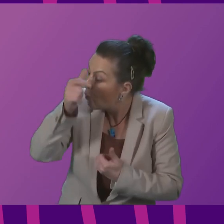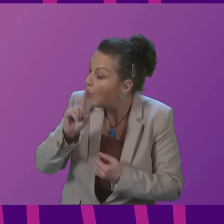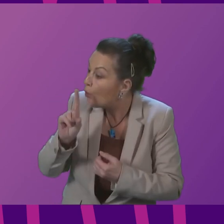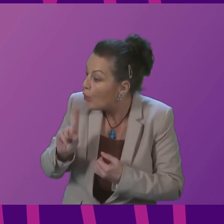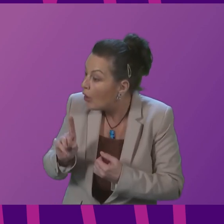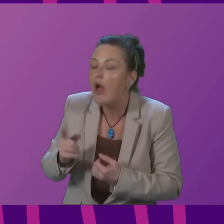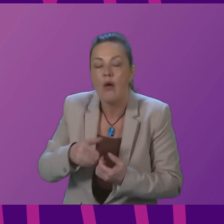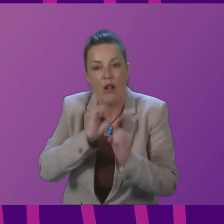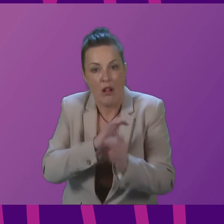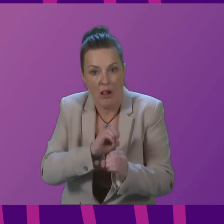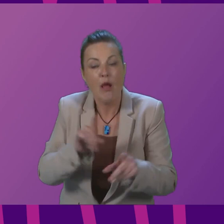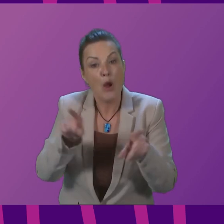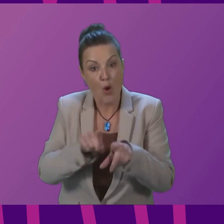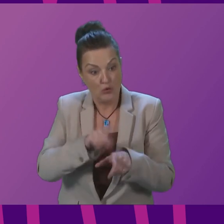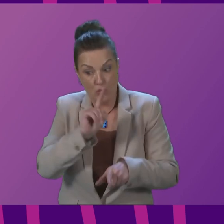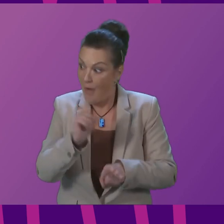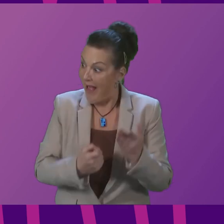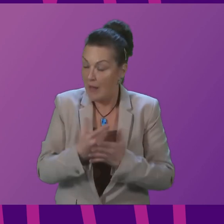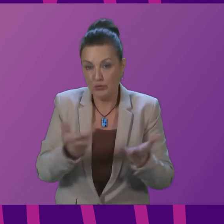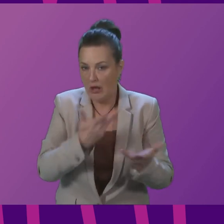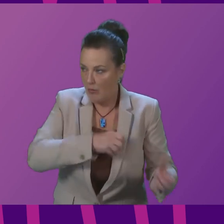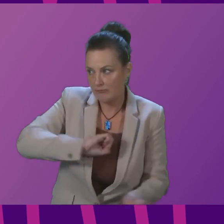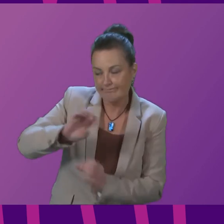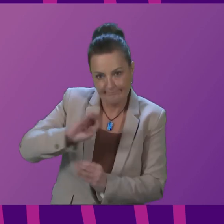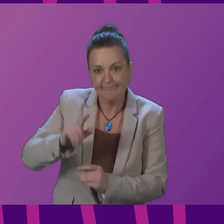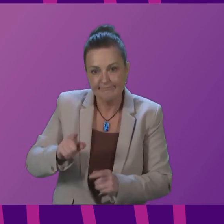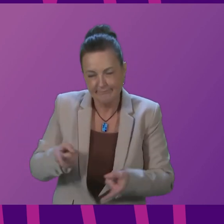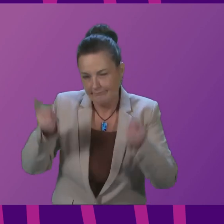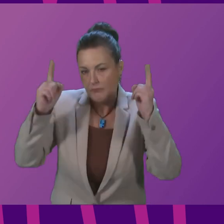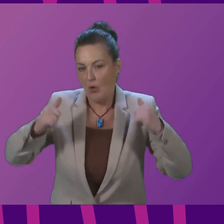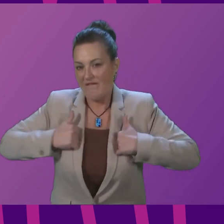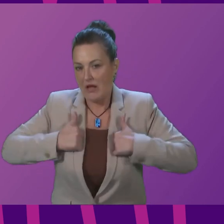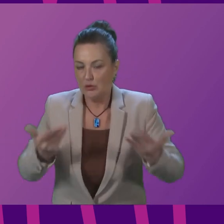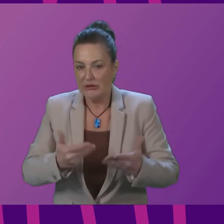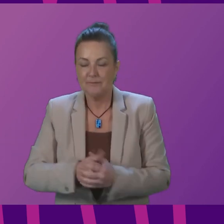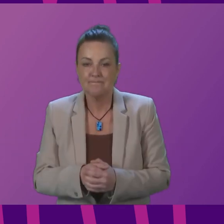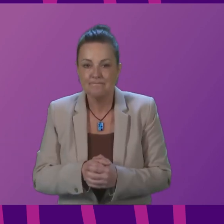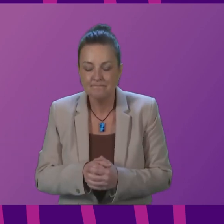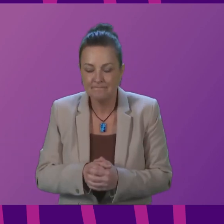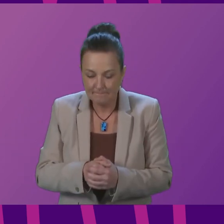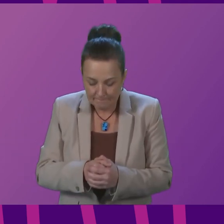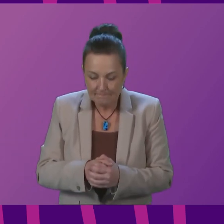later today. The other parts of the question are entirely reasonable.